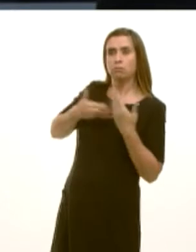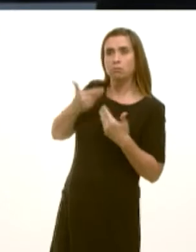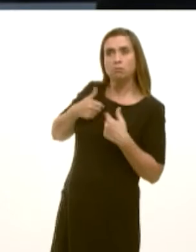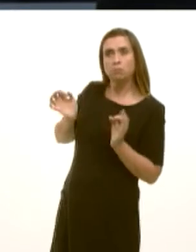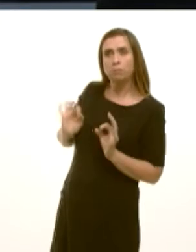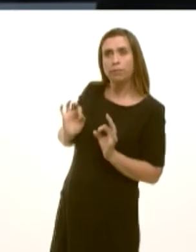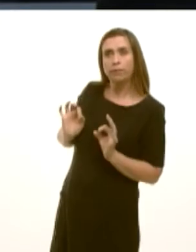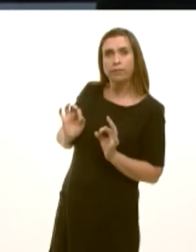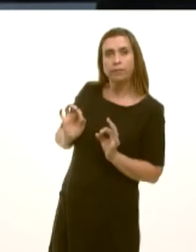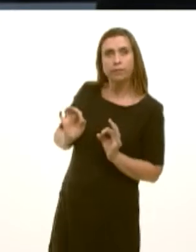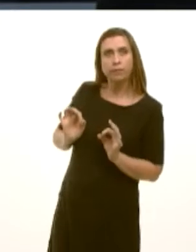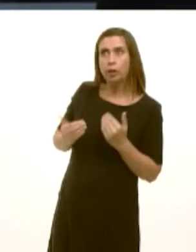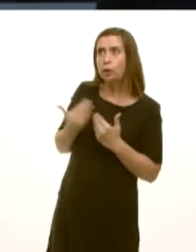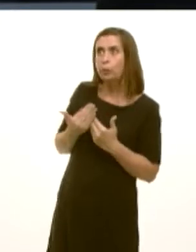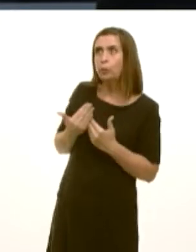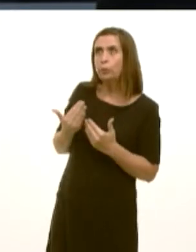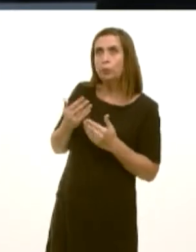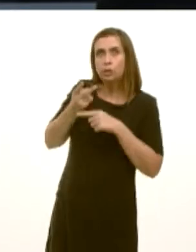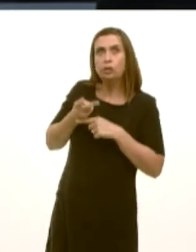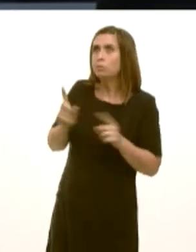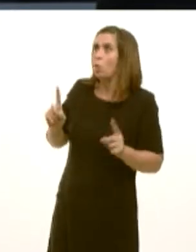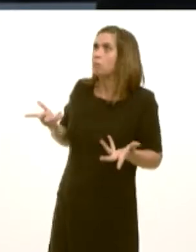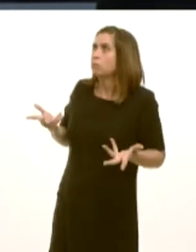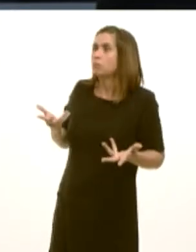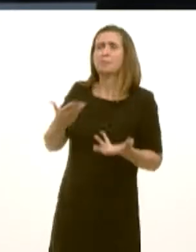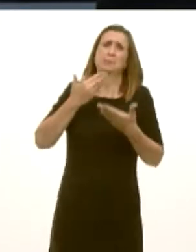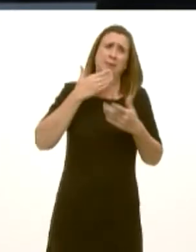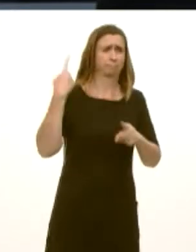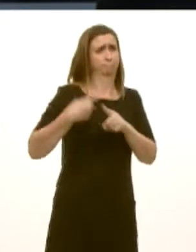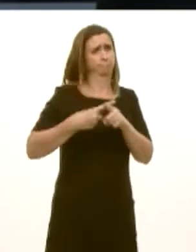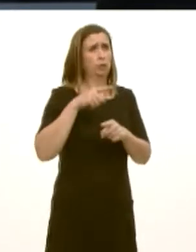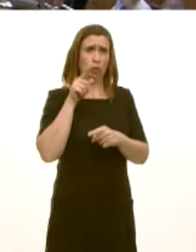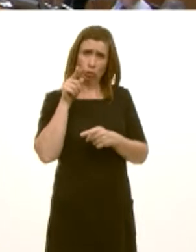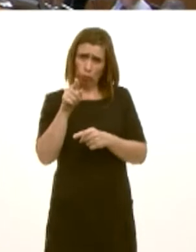Could I ask you, as a matter of urgency, to work with the relevant Minister to ensure